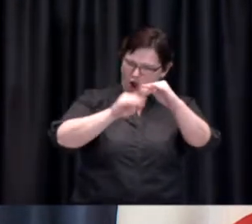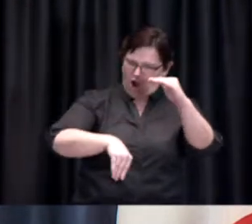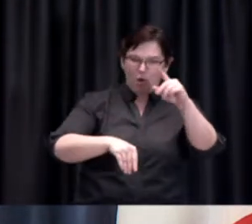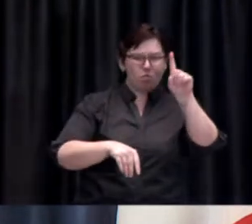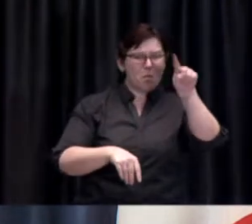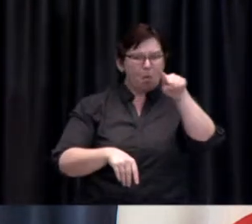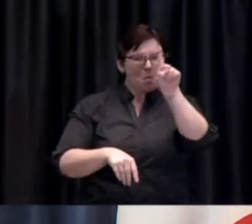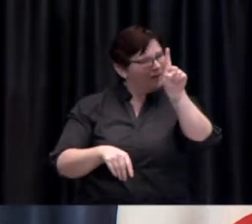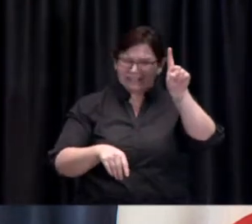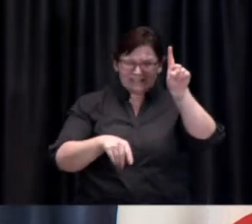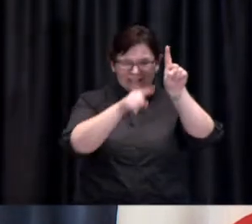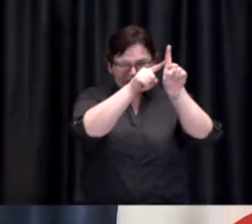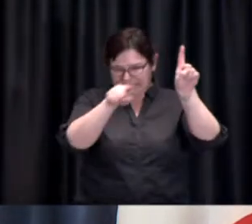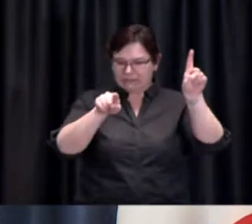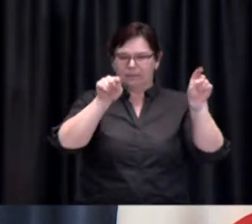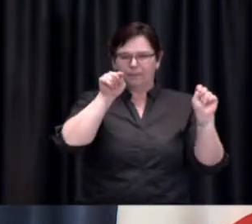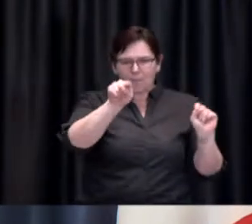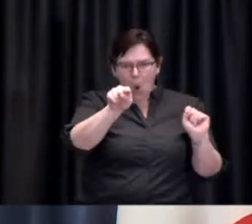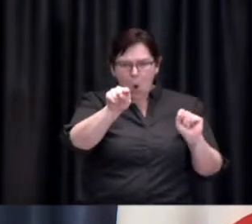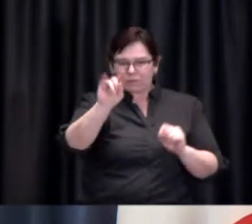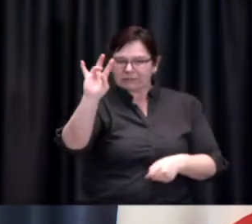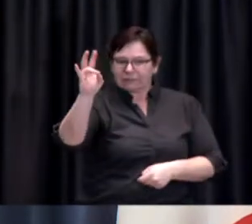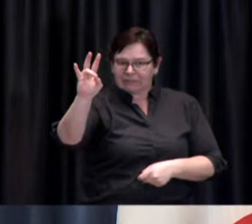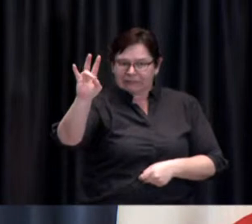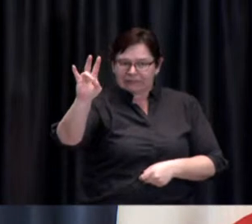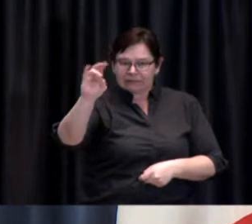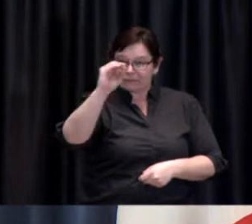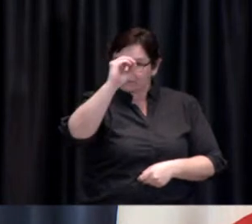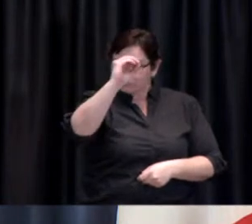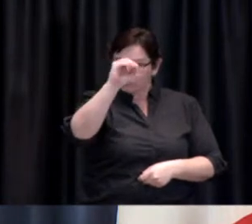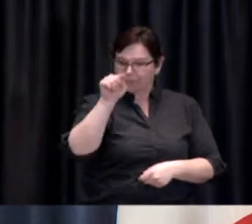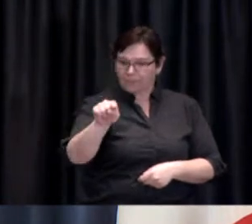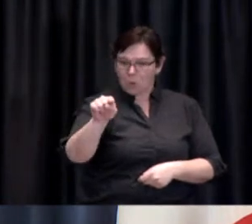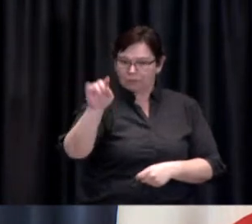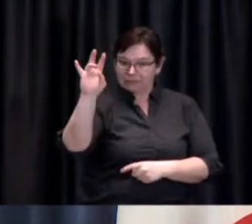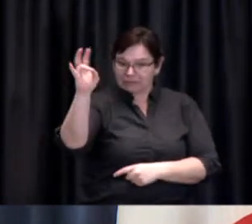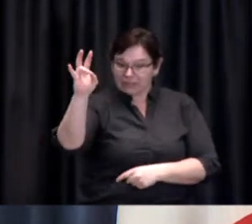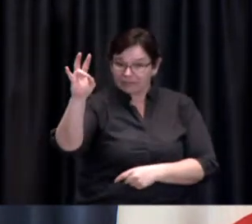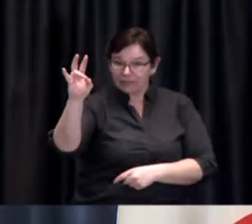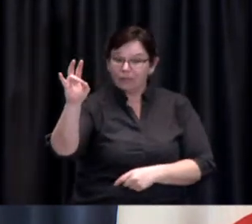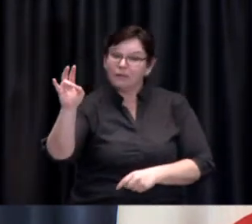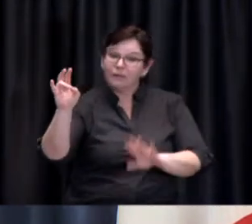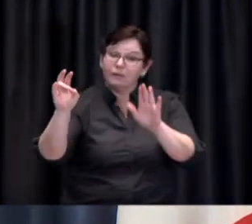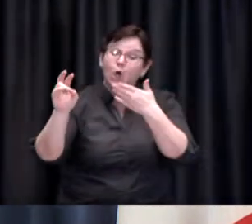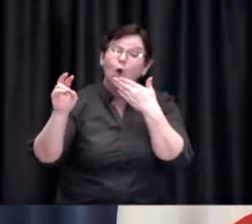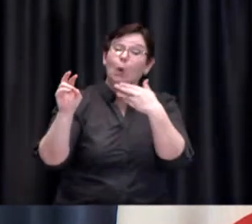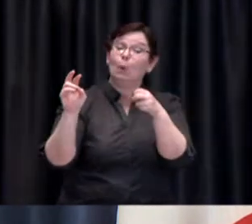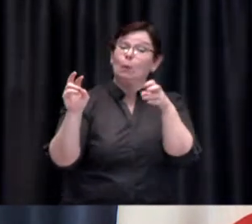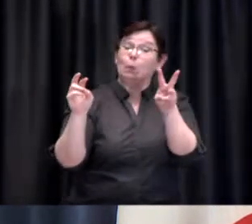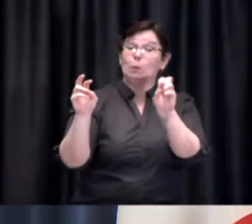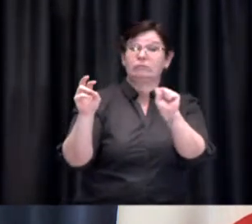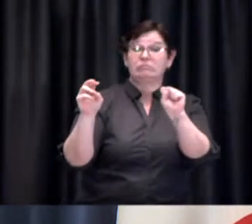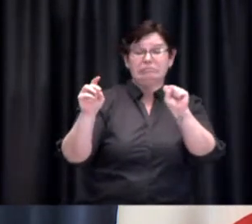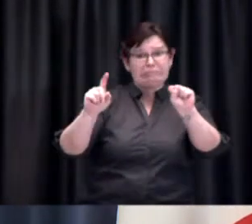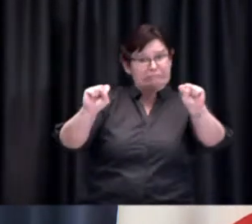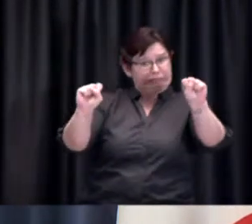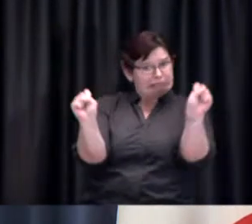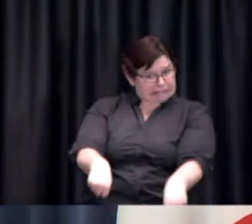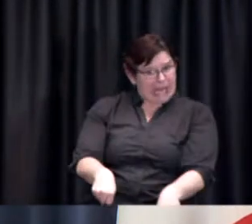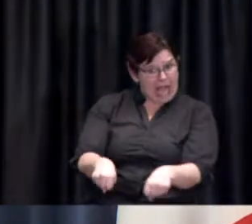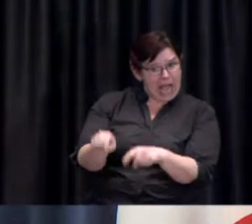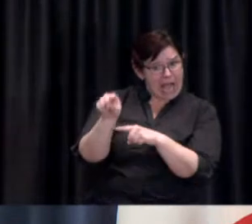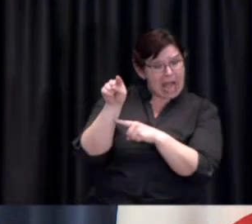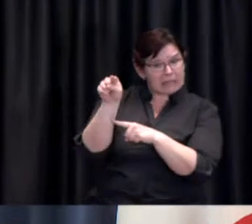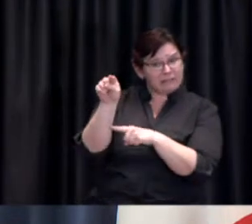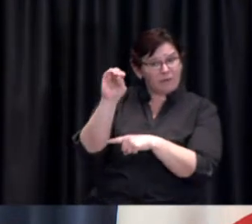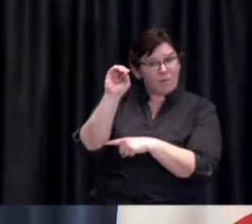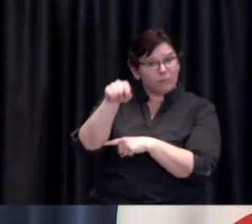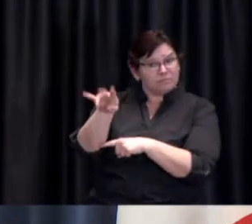The good news is that much of this is actually within our hands. It's within our control.